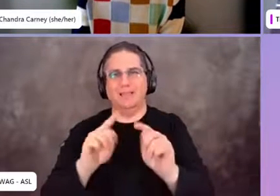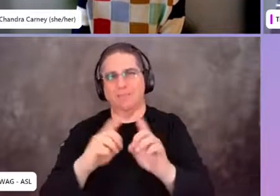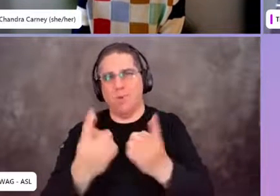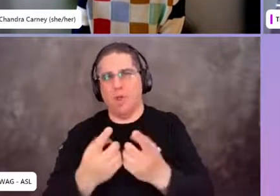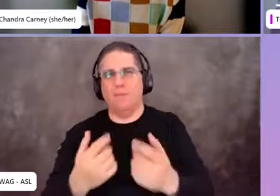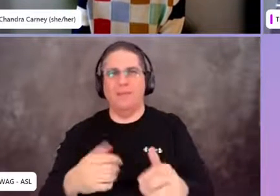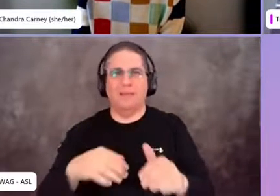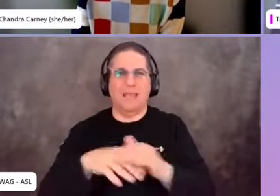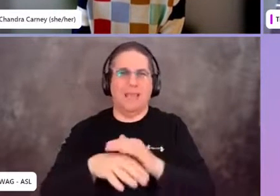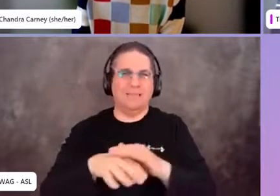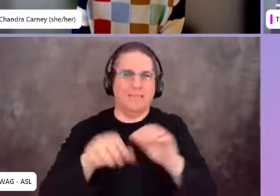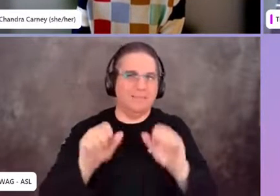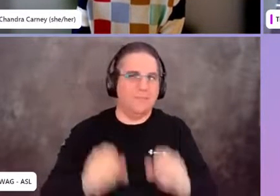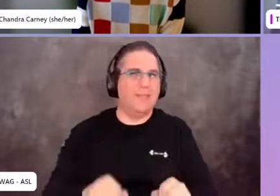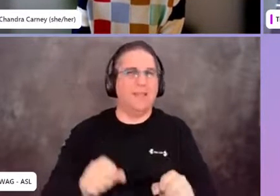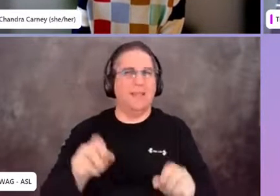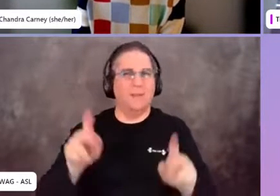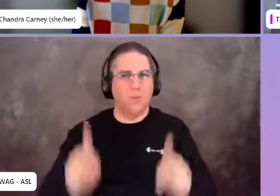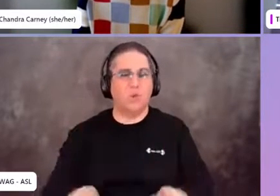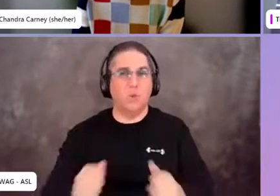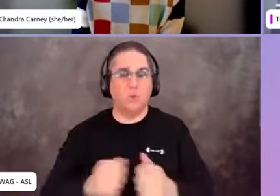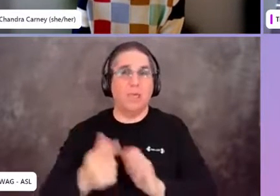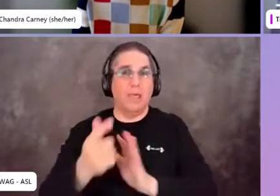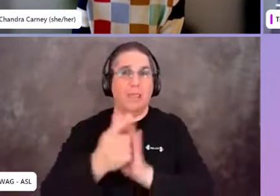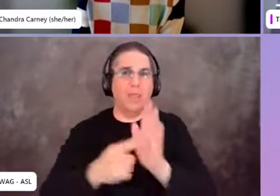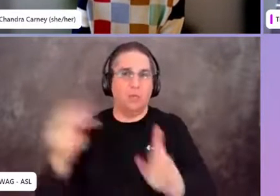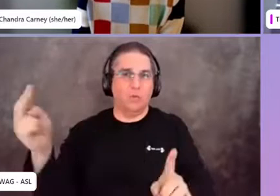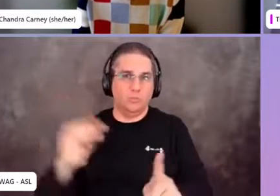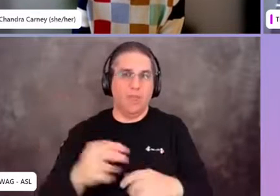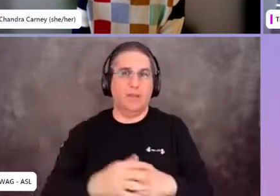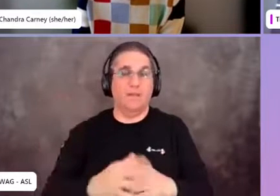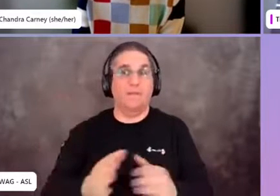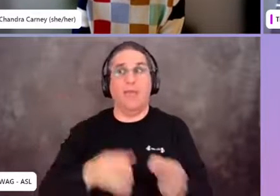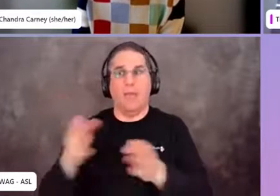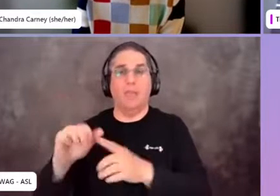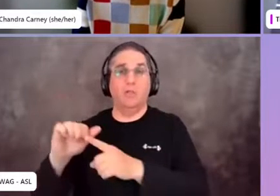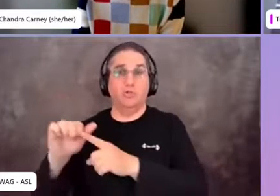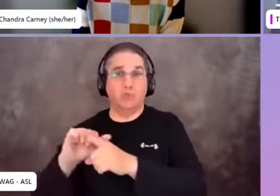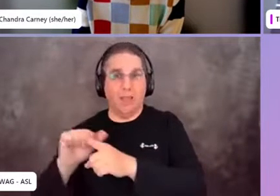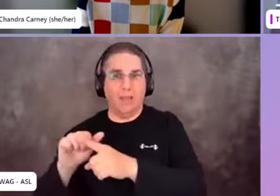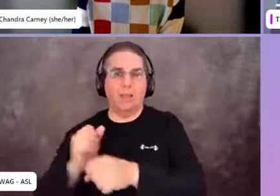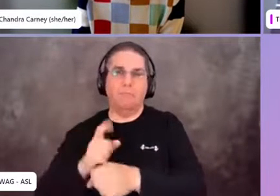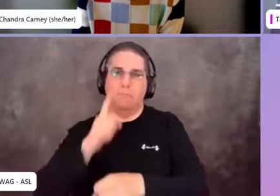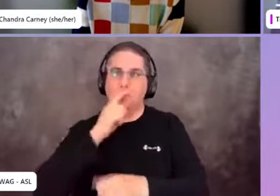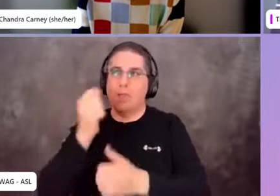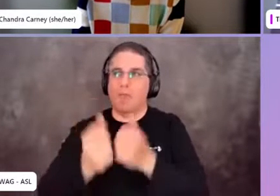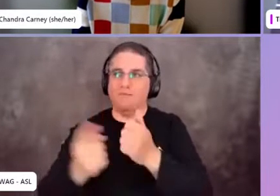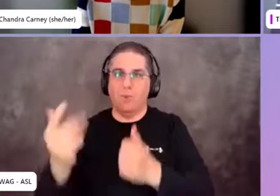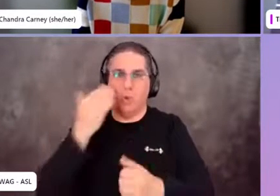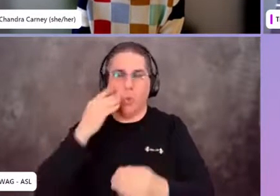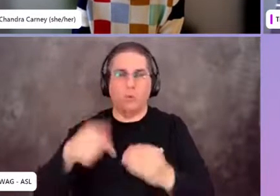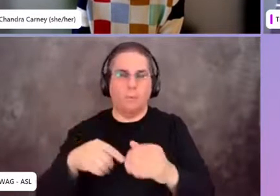contracts, and all those things for the language is much more for a legal department or for an accessibility person with a